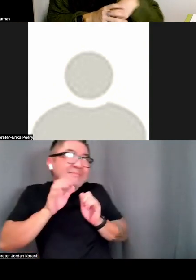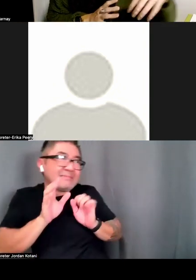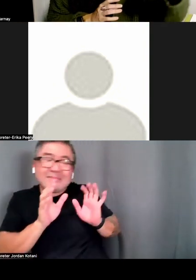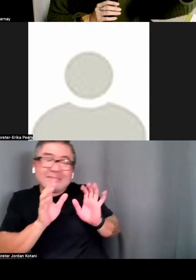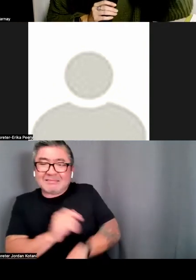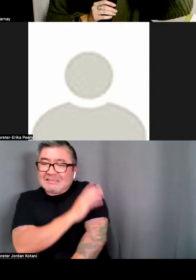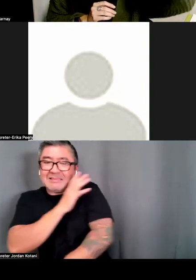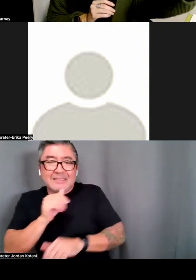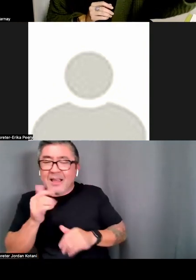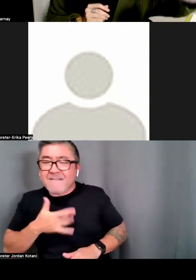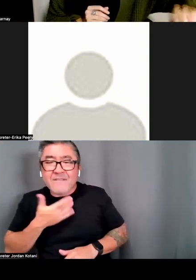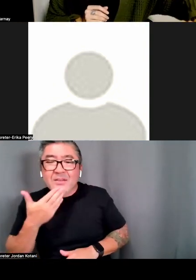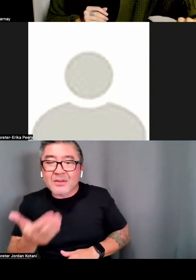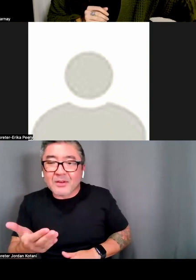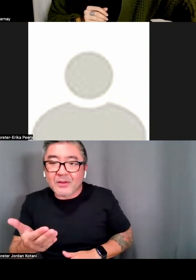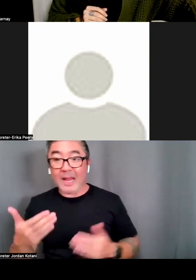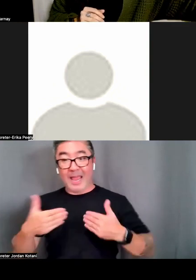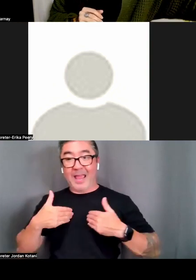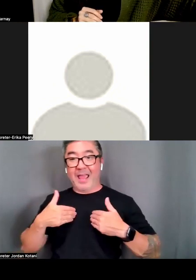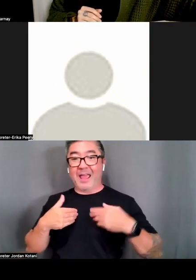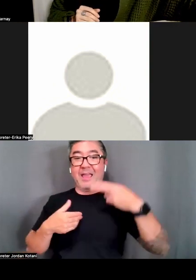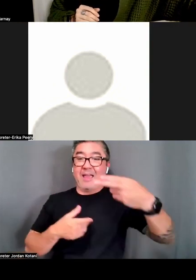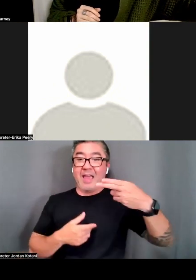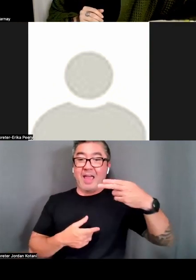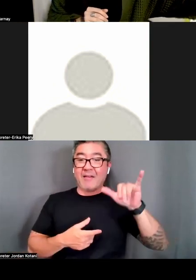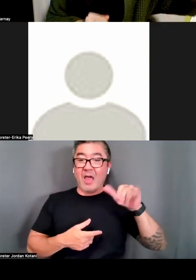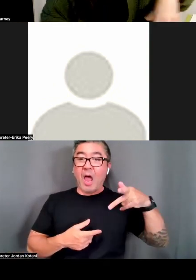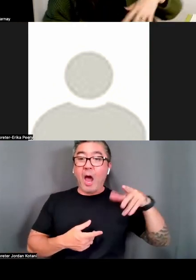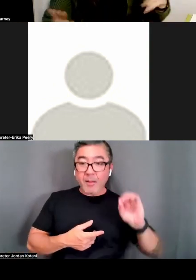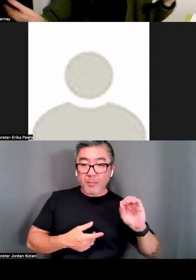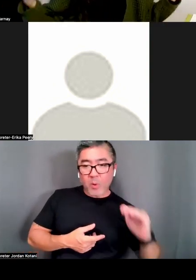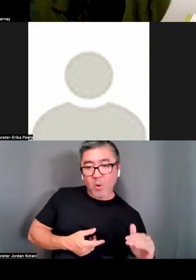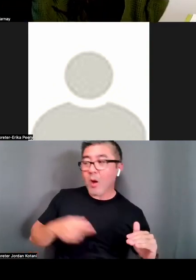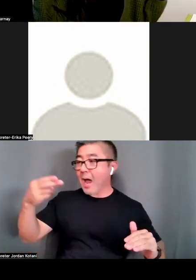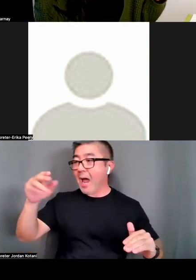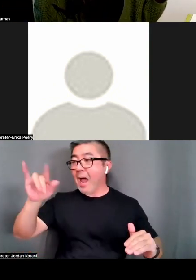We have hypersensitive and hyposensitive on the side here. Other example. Decrease awareness of